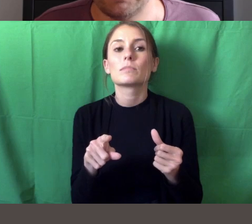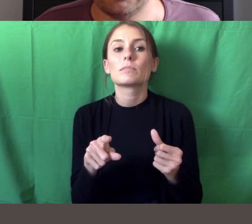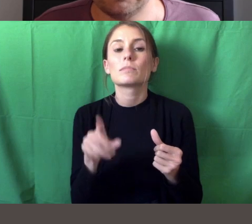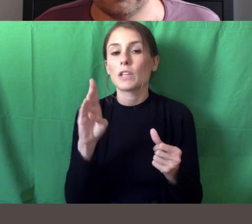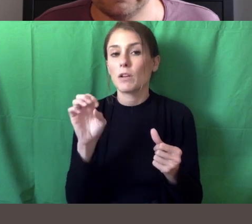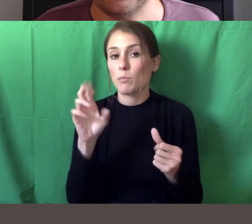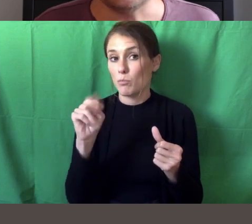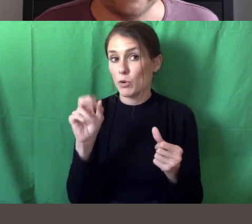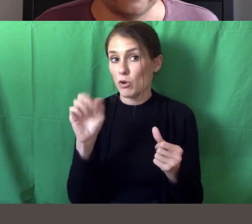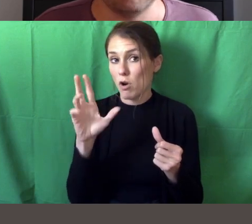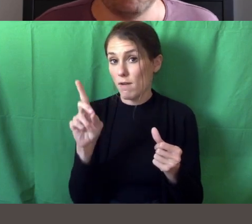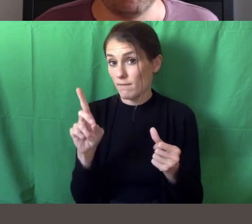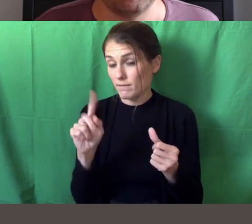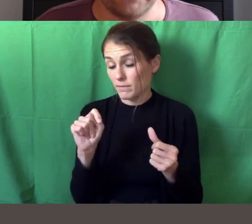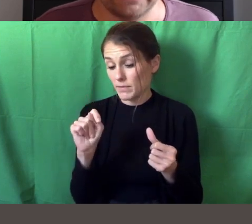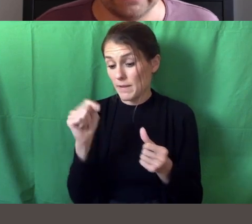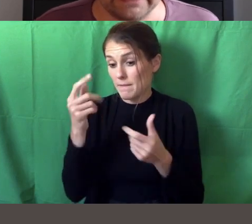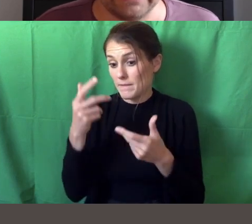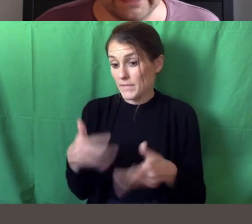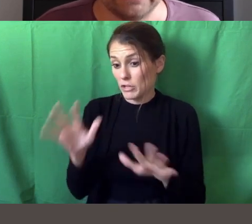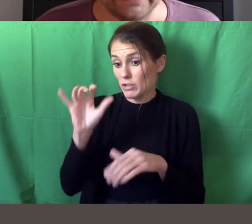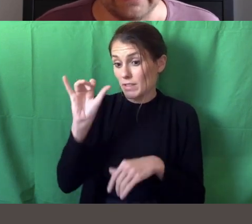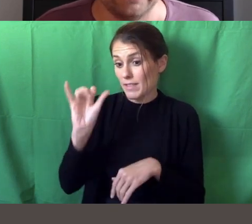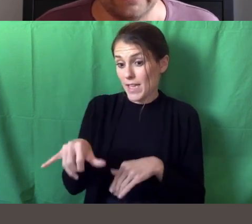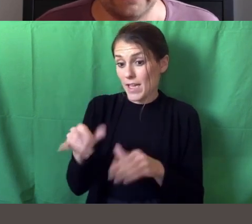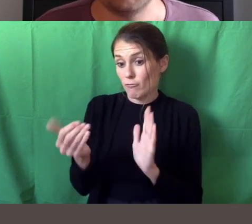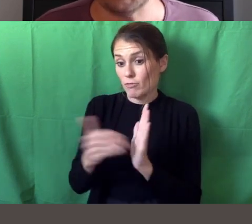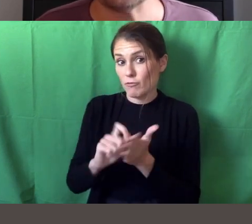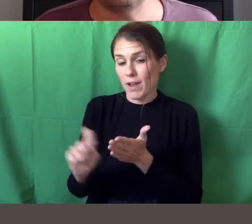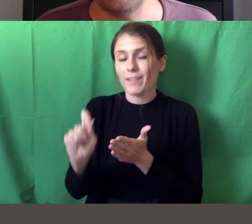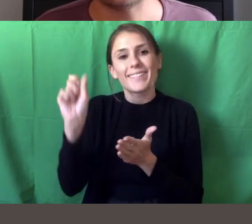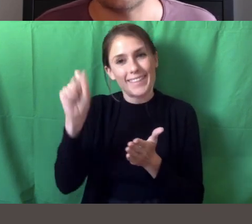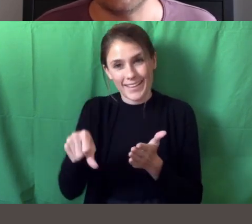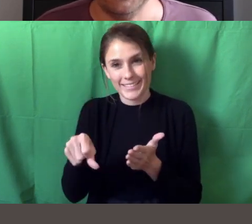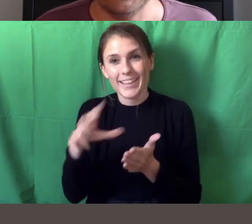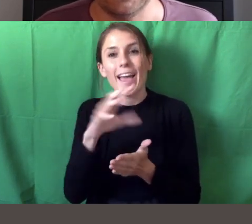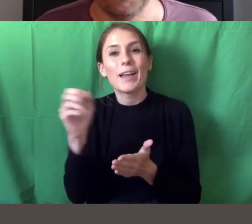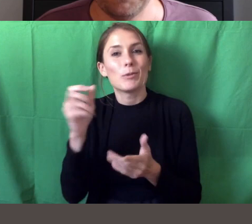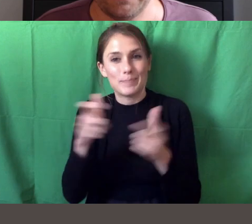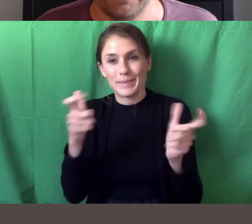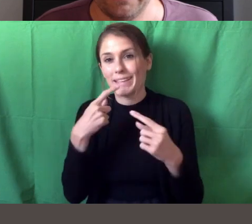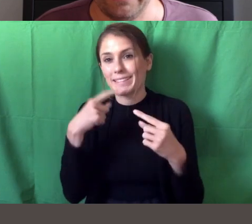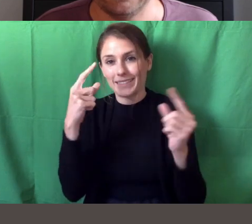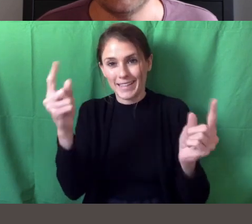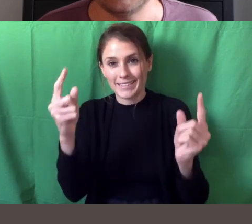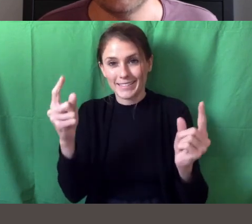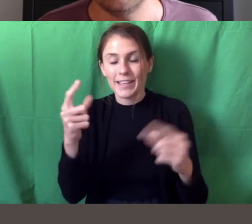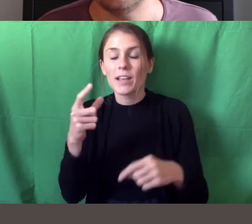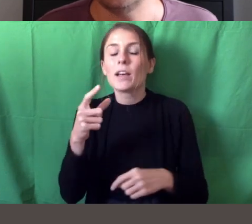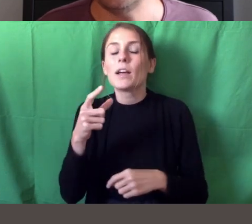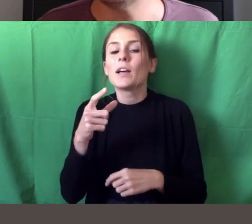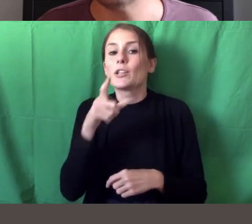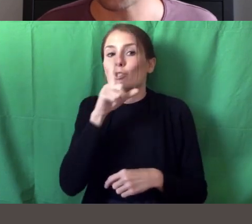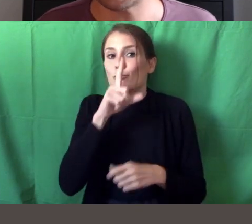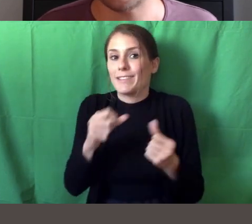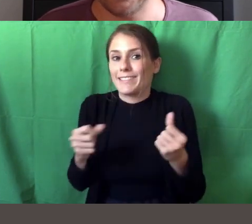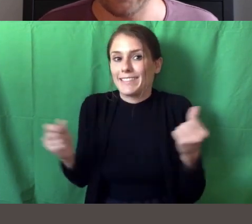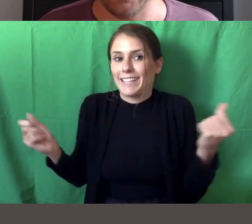to this question where Bernát finished a rewrite, yes, he did it and it was a big success.